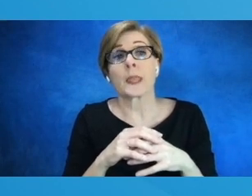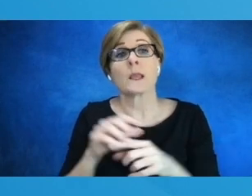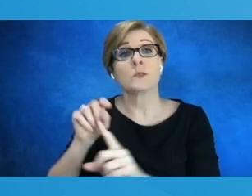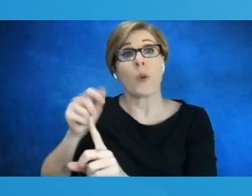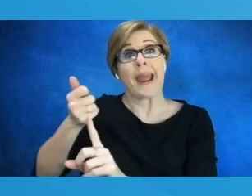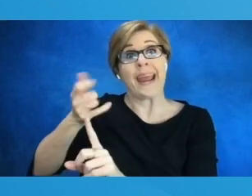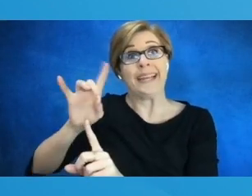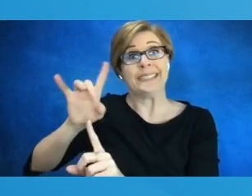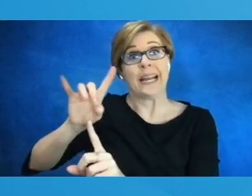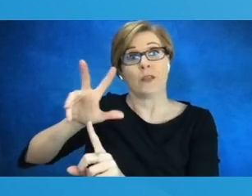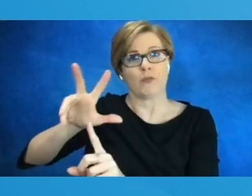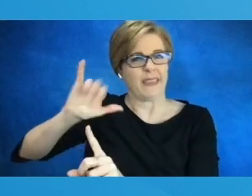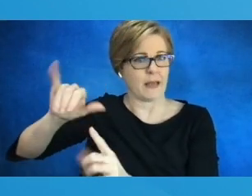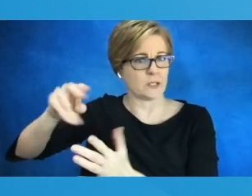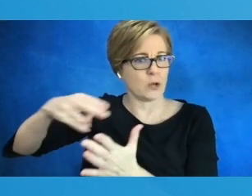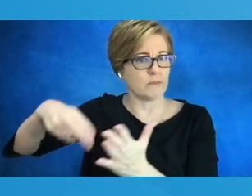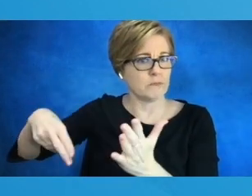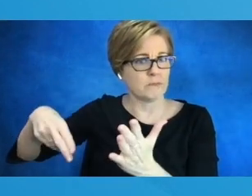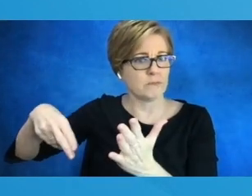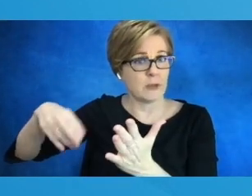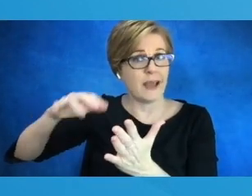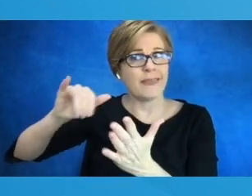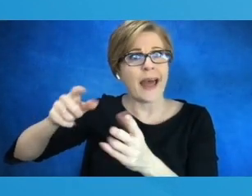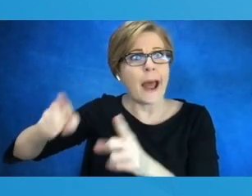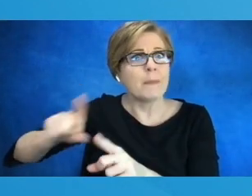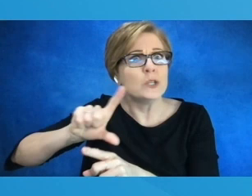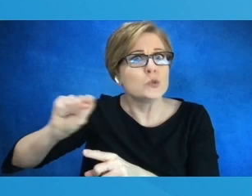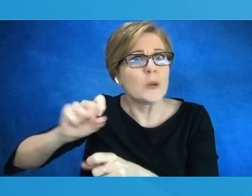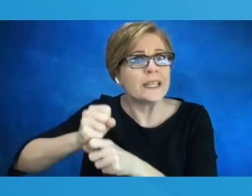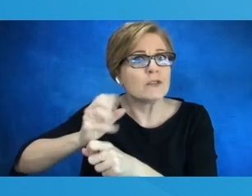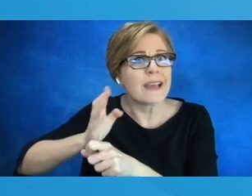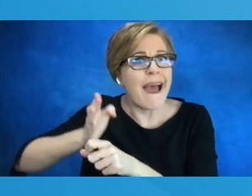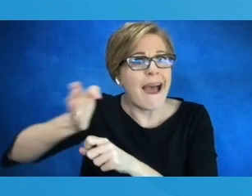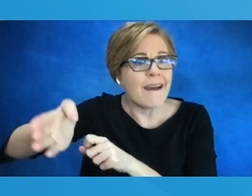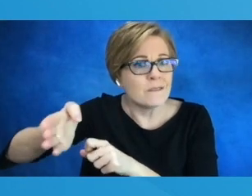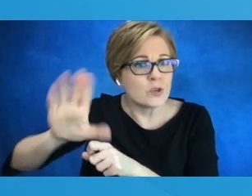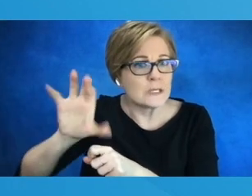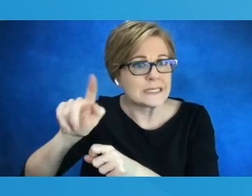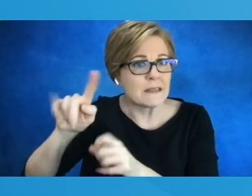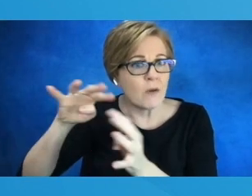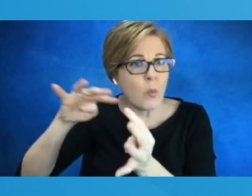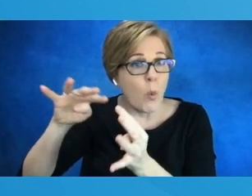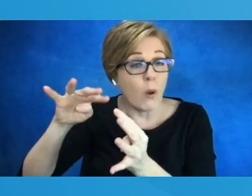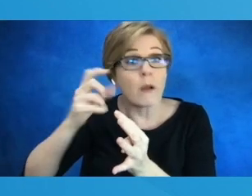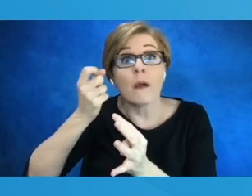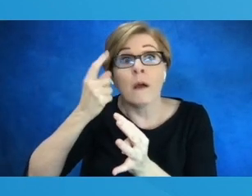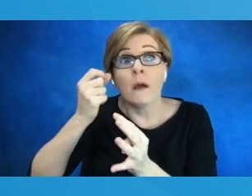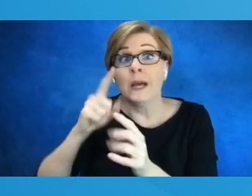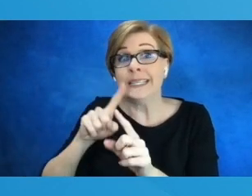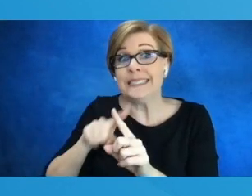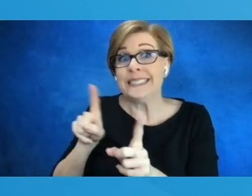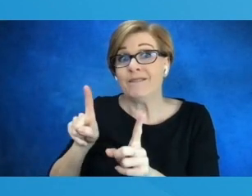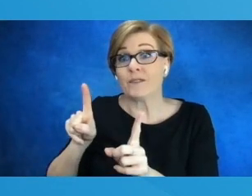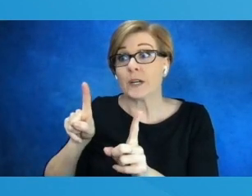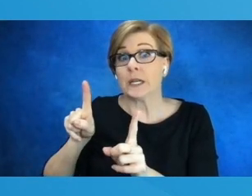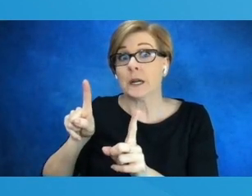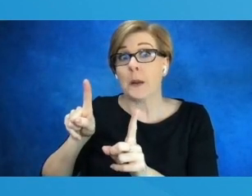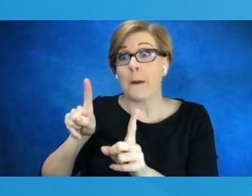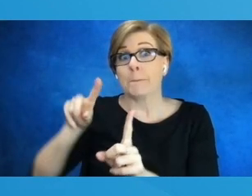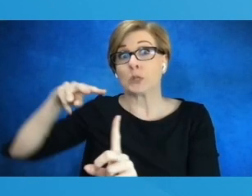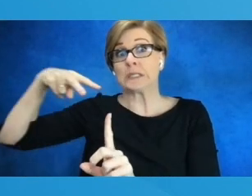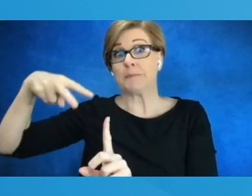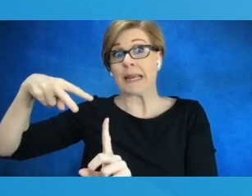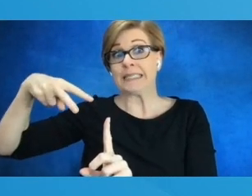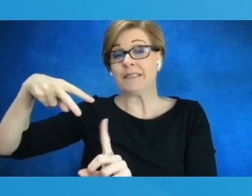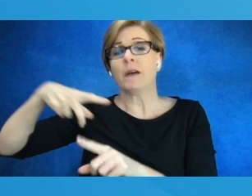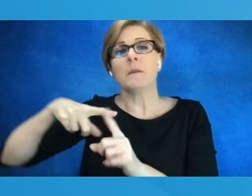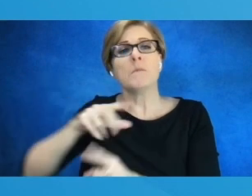That presents a much different perspective but is also used in Bradford's painting.